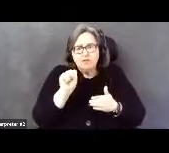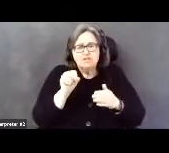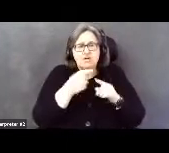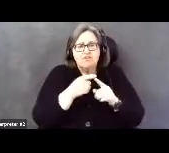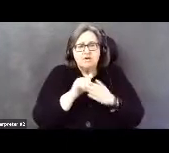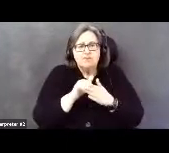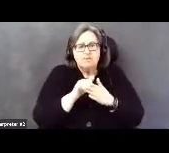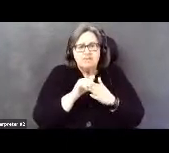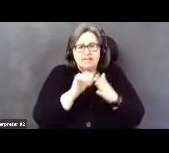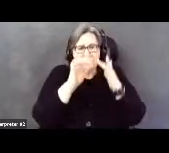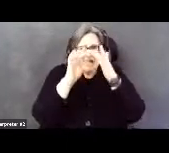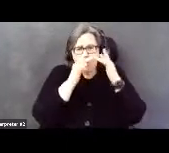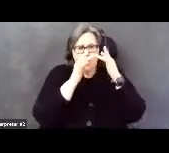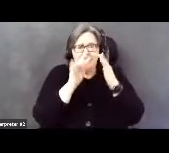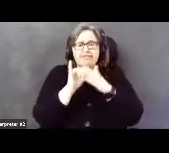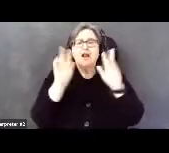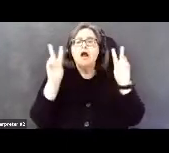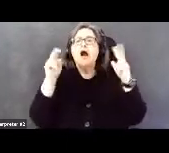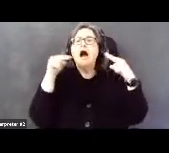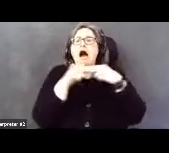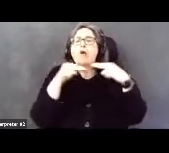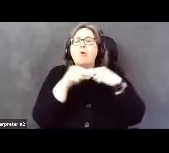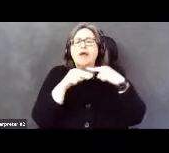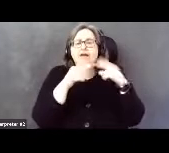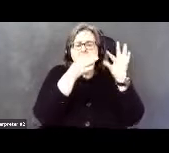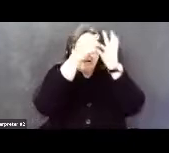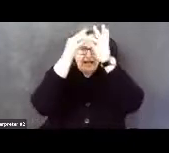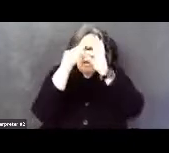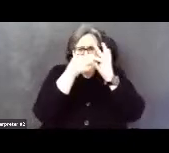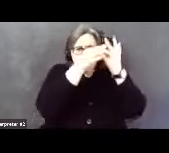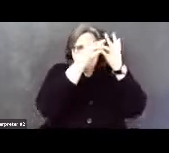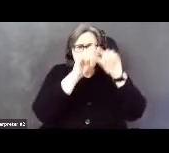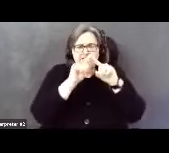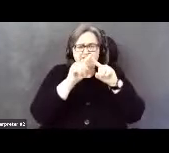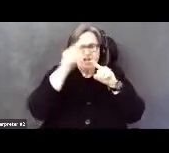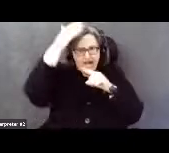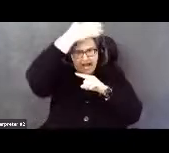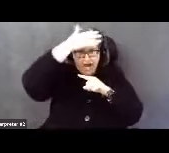network or that highway, if you will, connecting different brain regions. On the right what